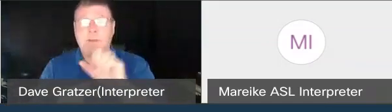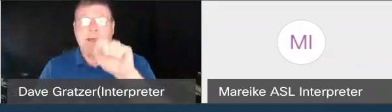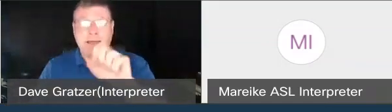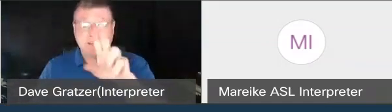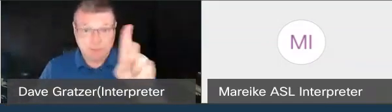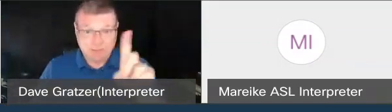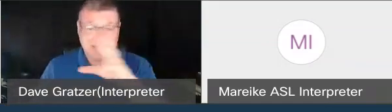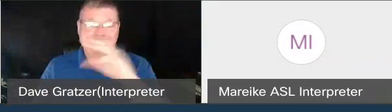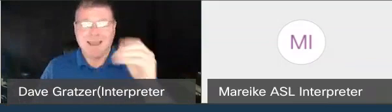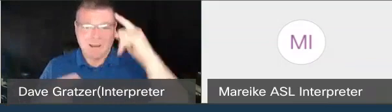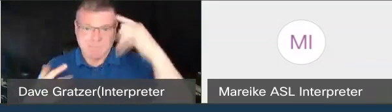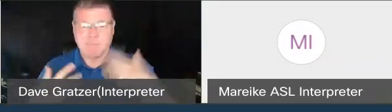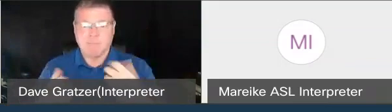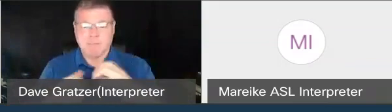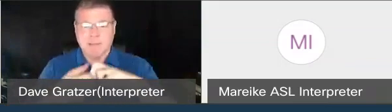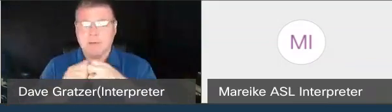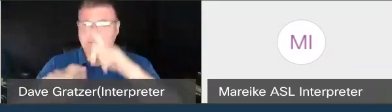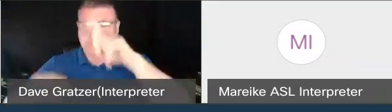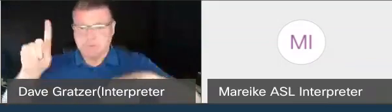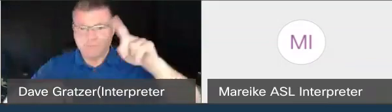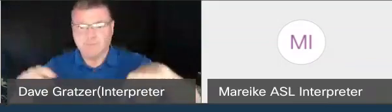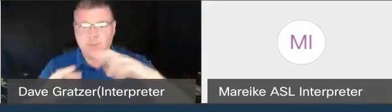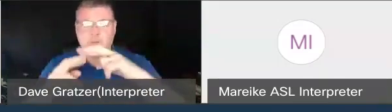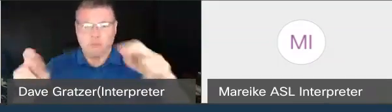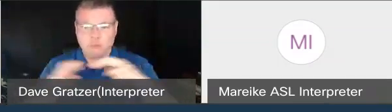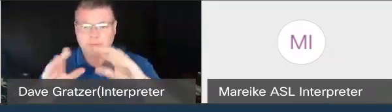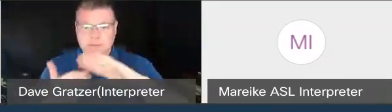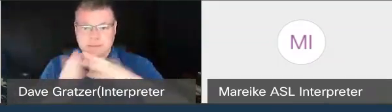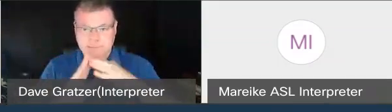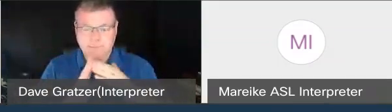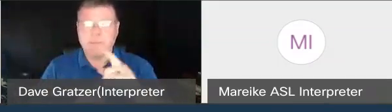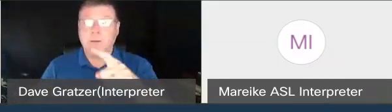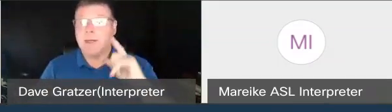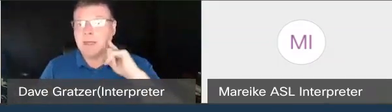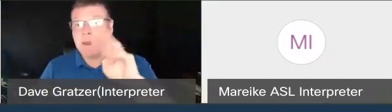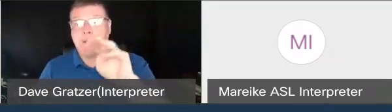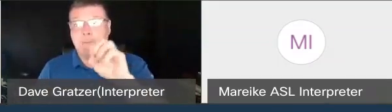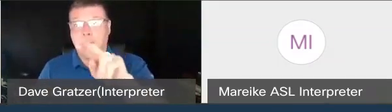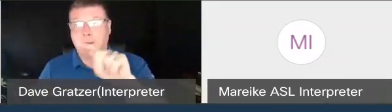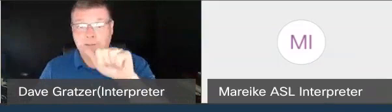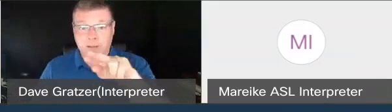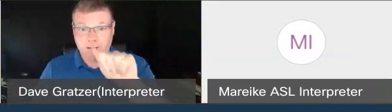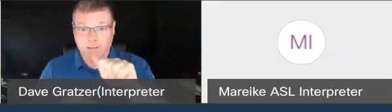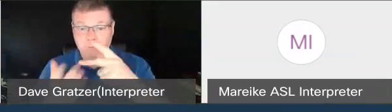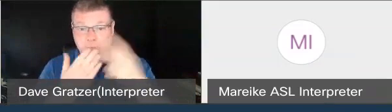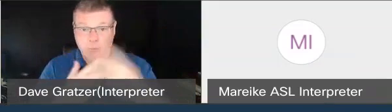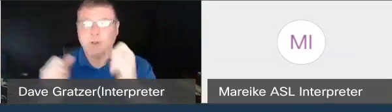within diverse regional settings. You will have an opportunity to hear from a local Montana program about strategies for planning, scaling,